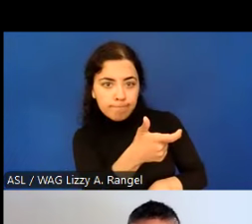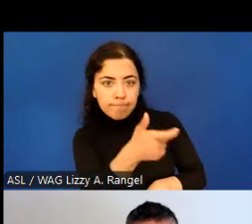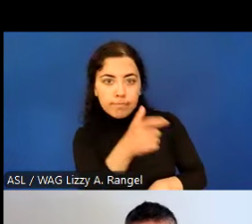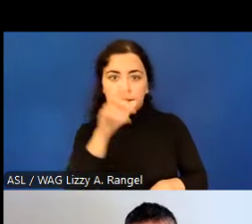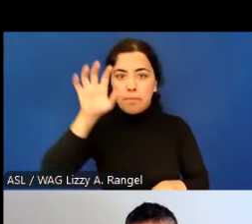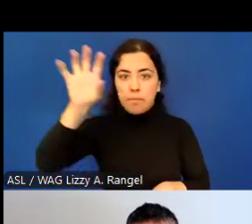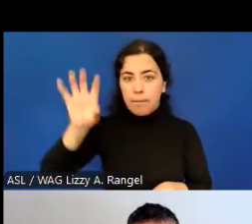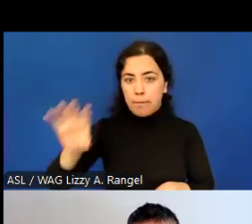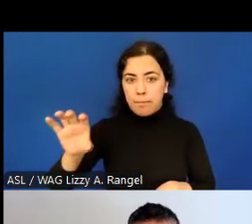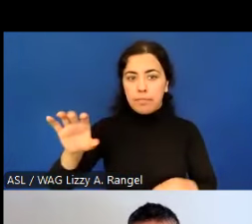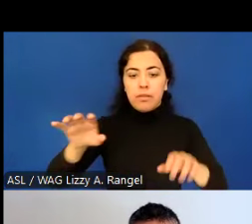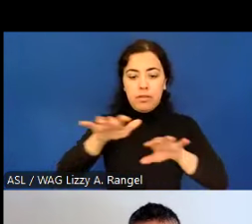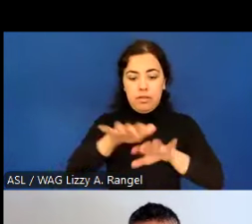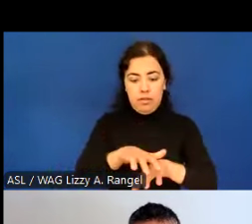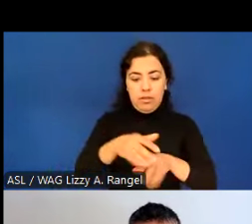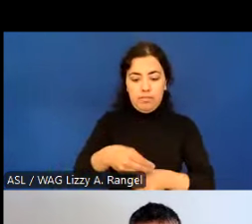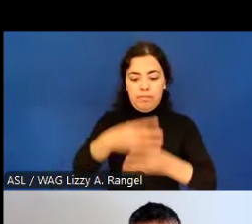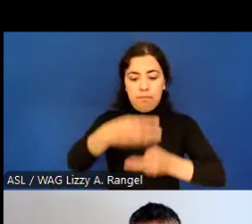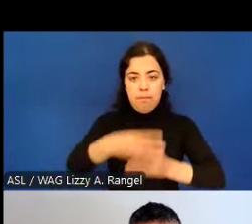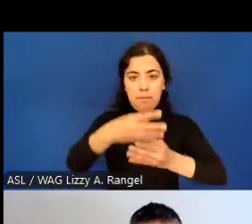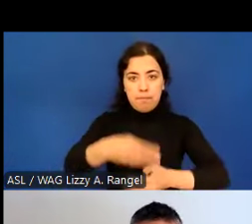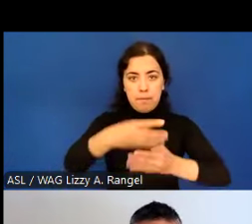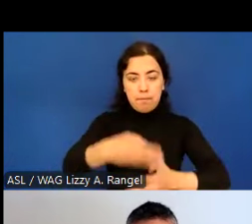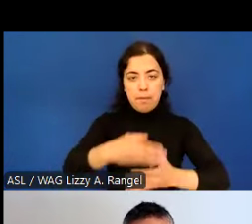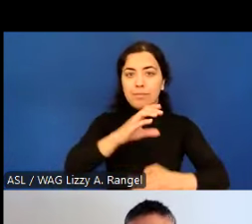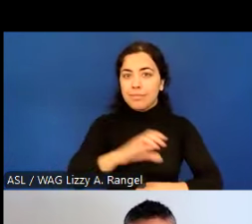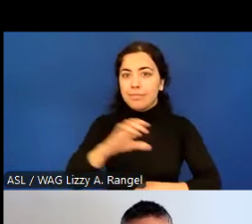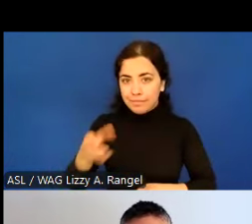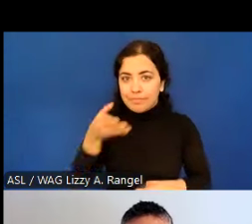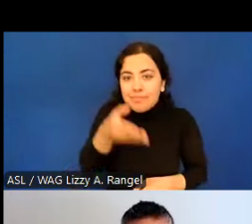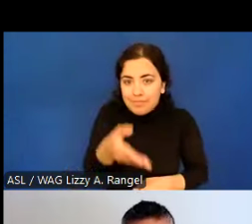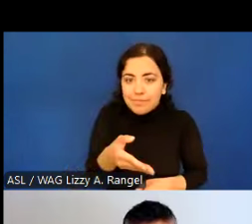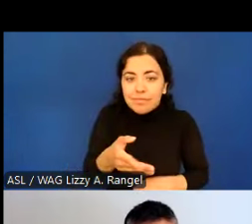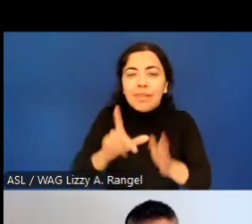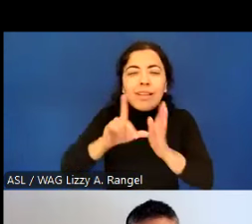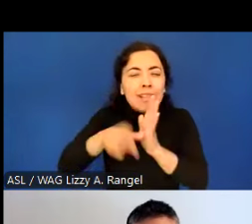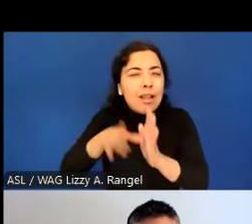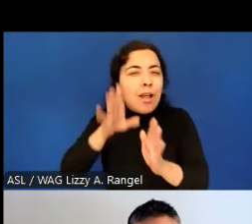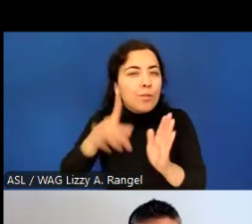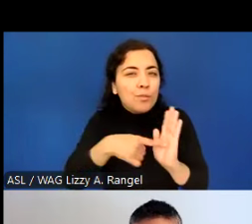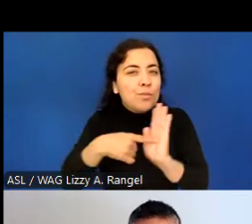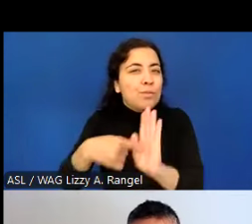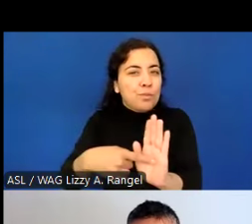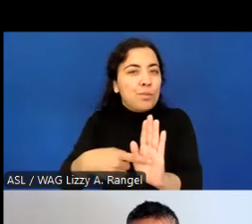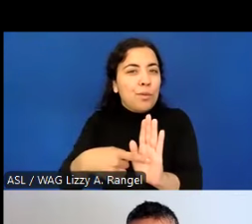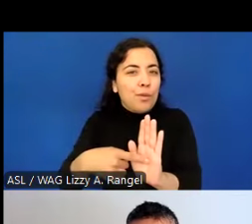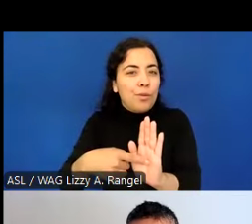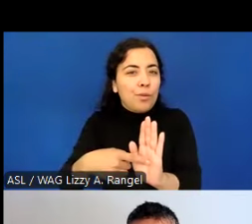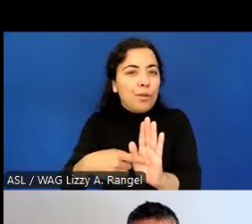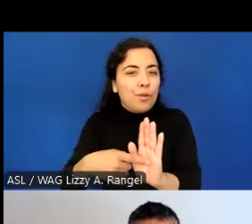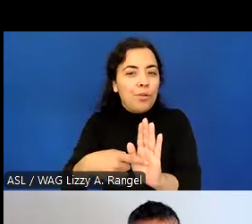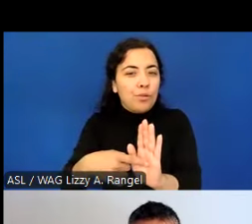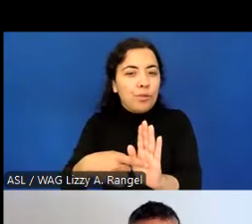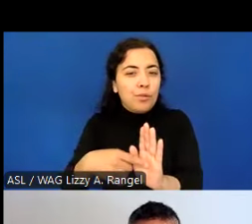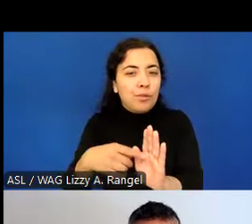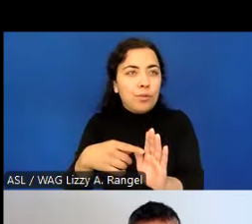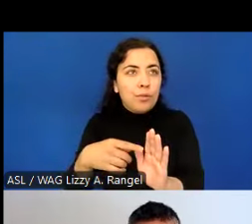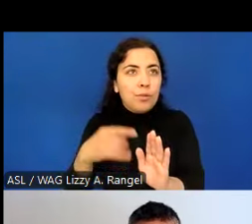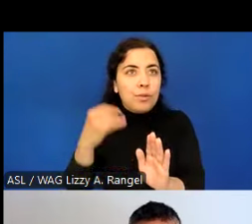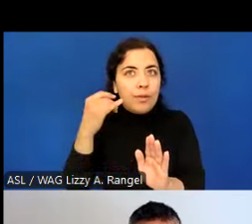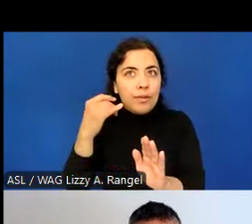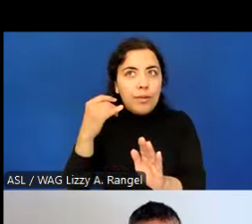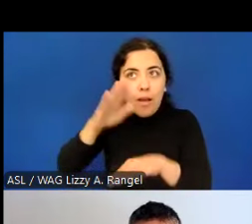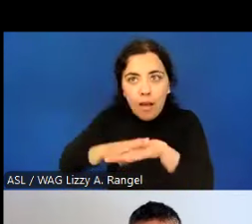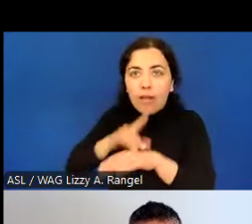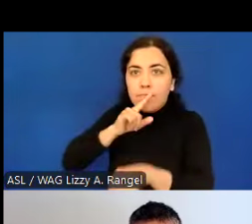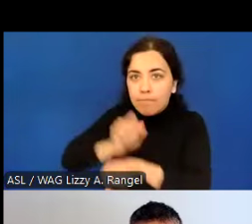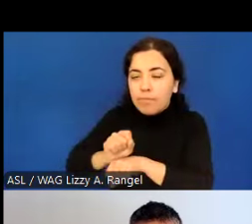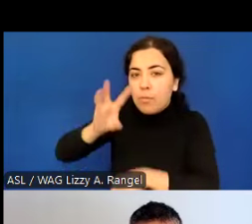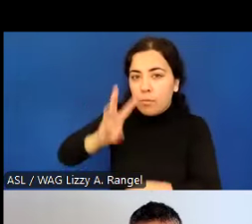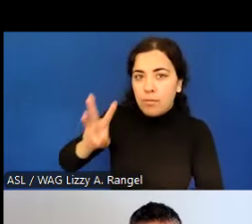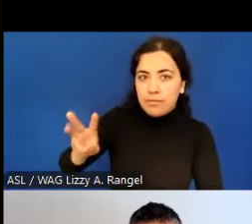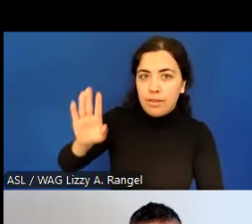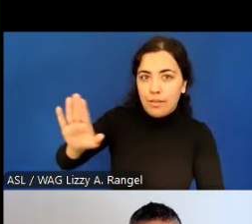captions operating at the same time. Later on I'll show you this setup on an actual webpage.